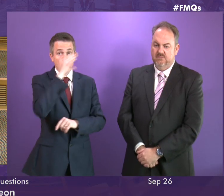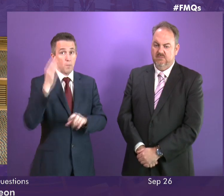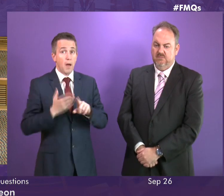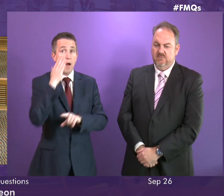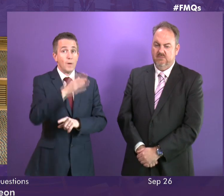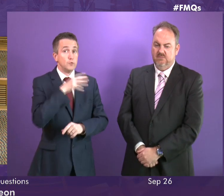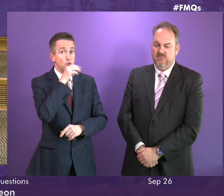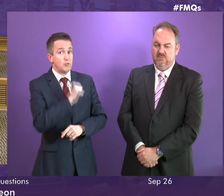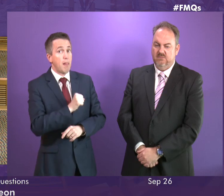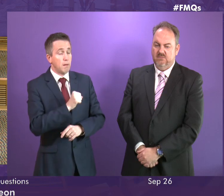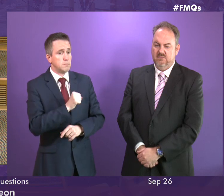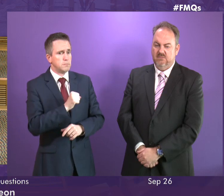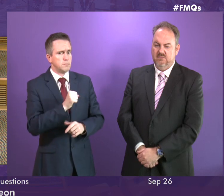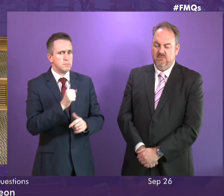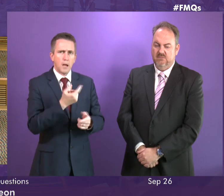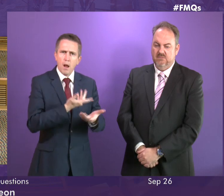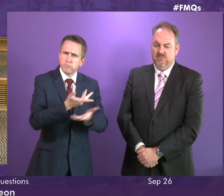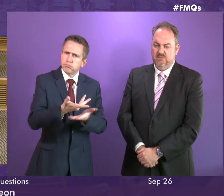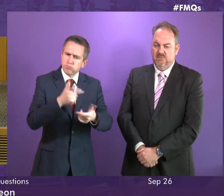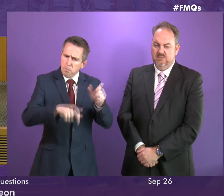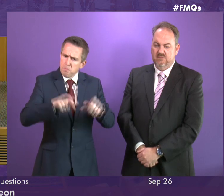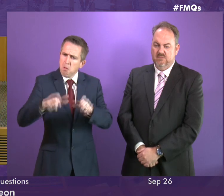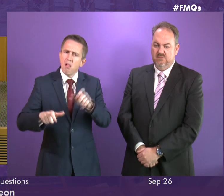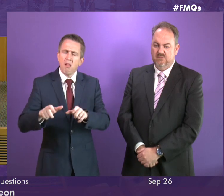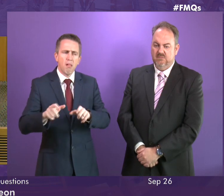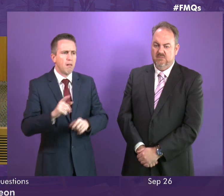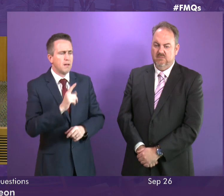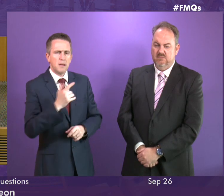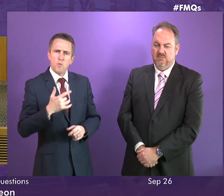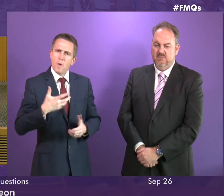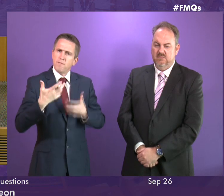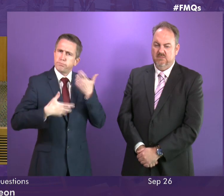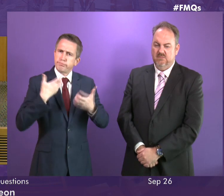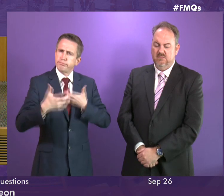I spoke to a number of people who were concerned that the dispute had not yet been resolved.